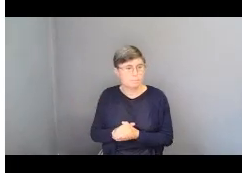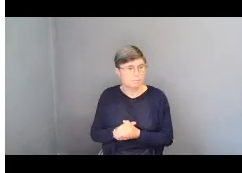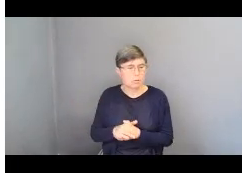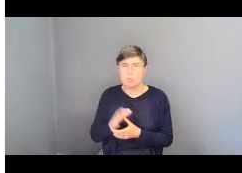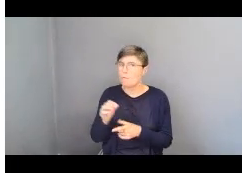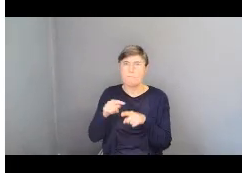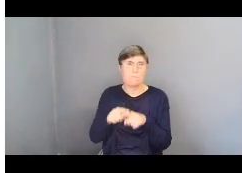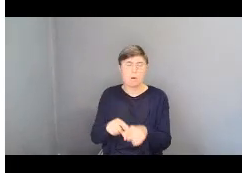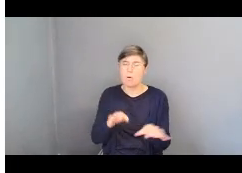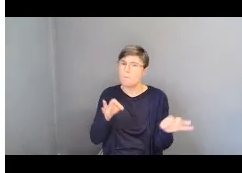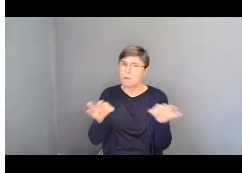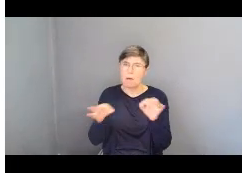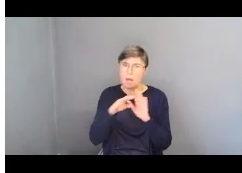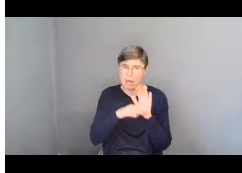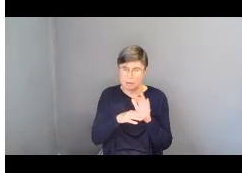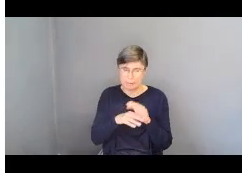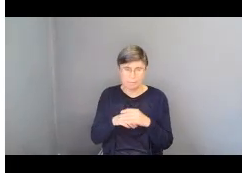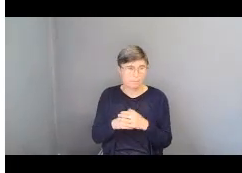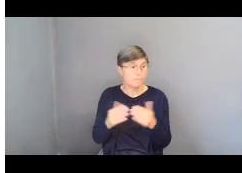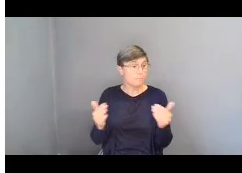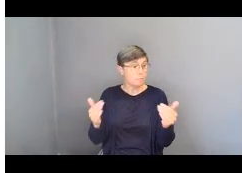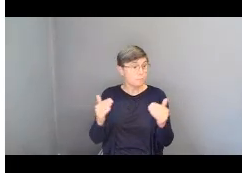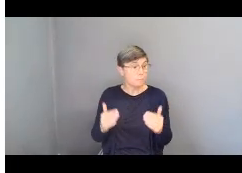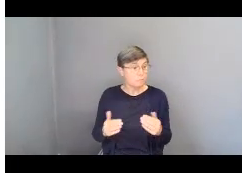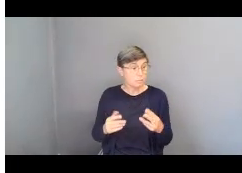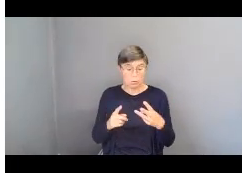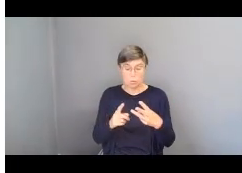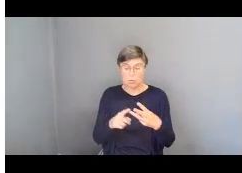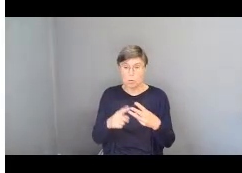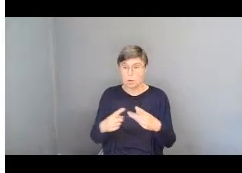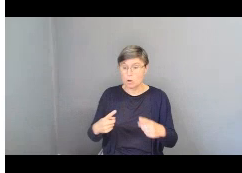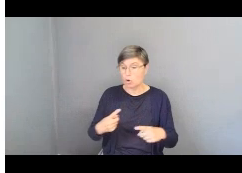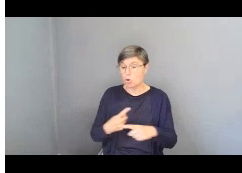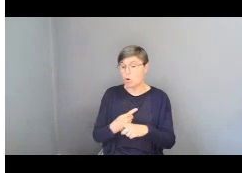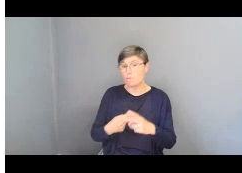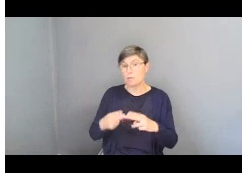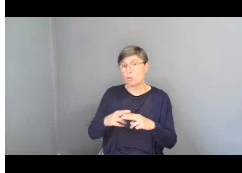A conflict of interest is when a person or an organisation